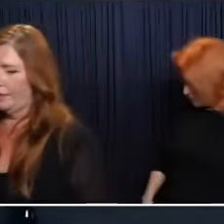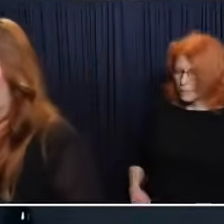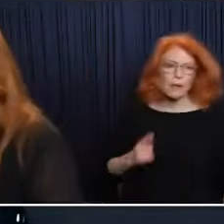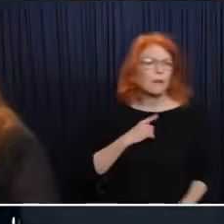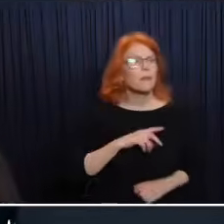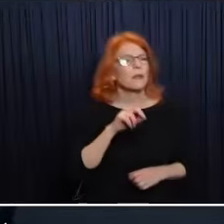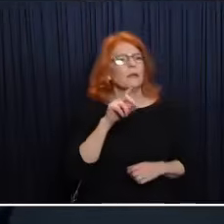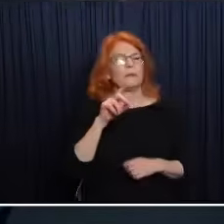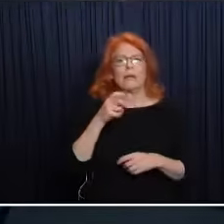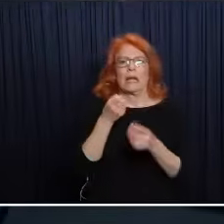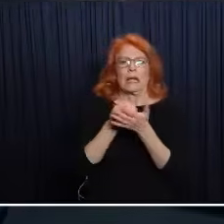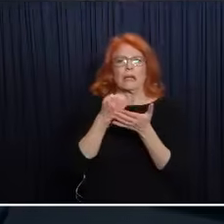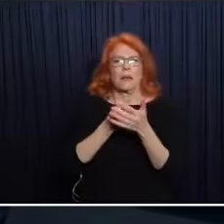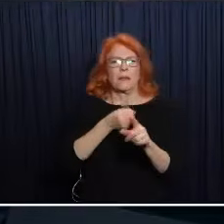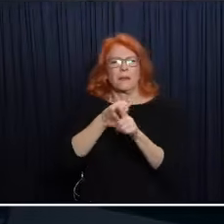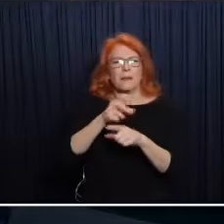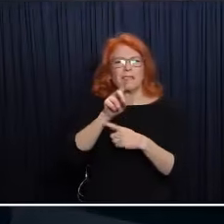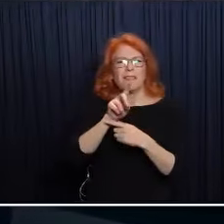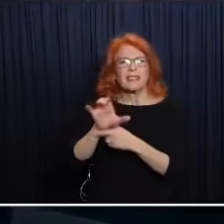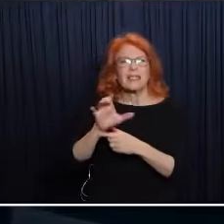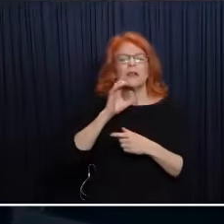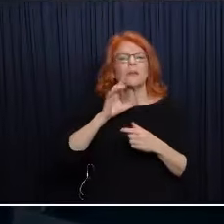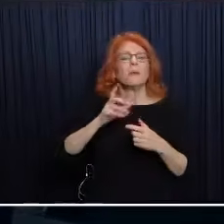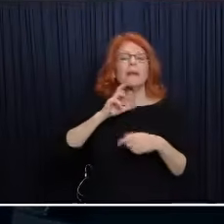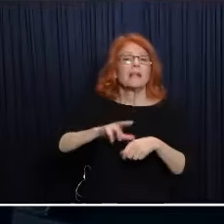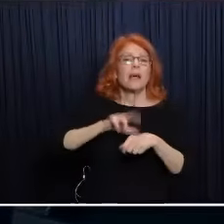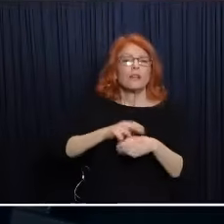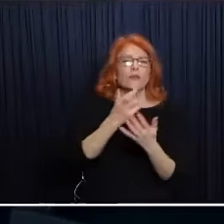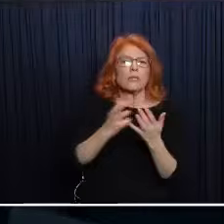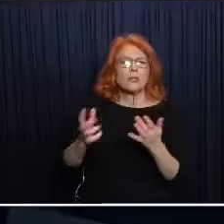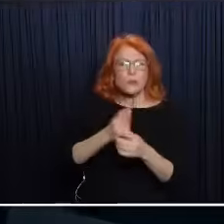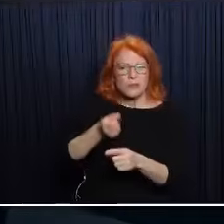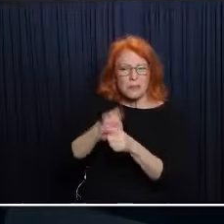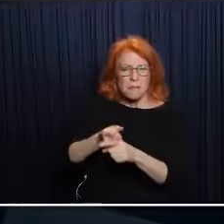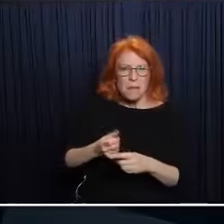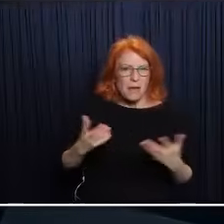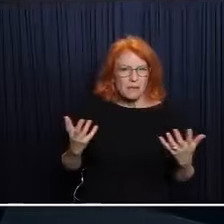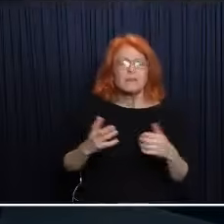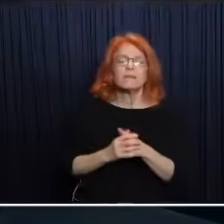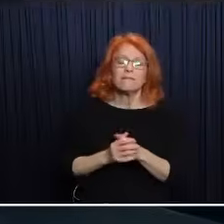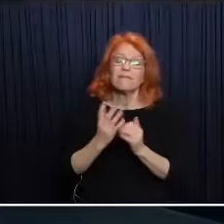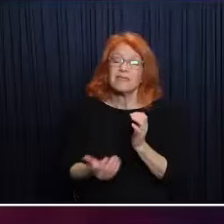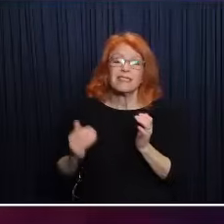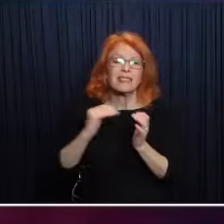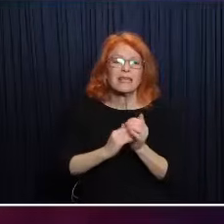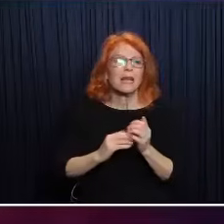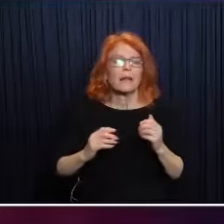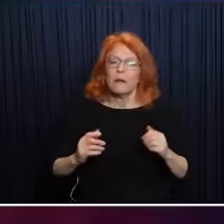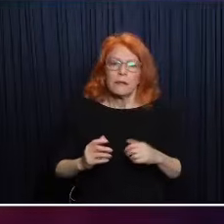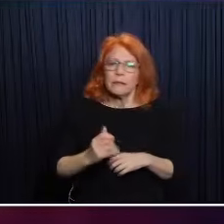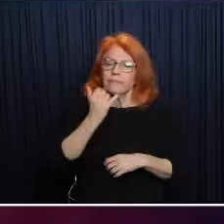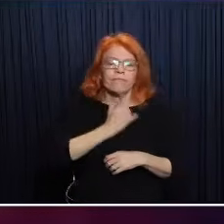FOR EVERY POSSIBLE SOLUTION. MR. TROBOUGH, YOU MENTIONED THE ECONOMIC IMPACT OF THE DATA CENTERS.